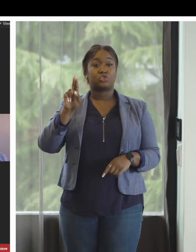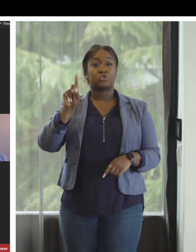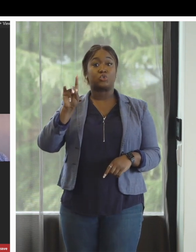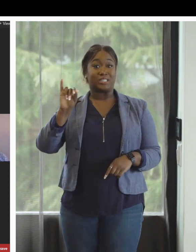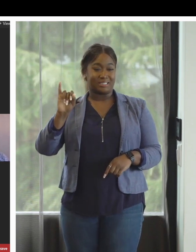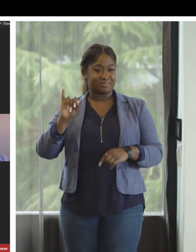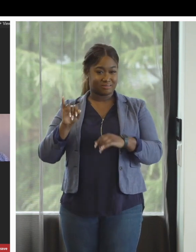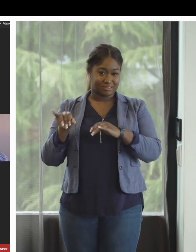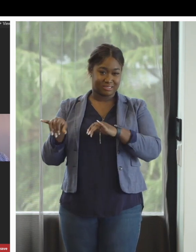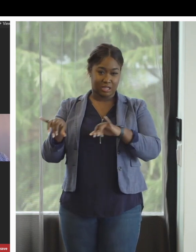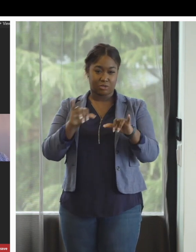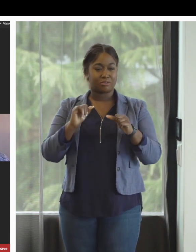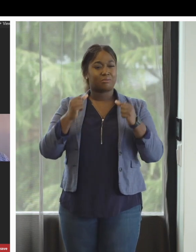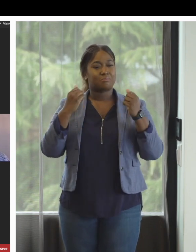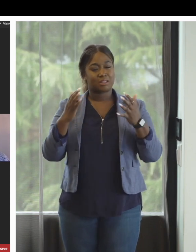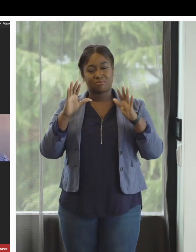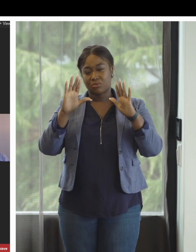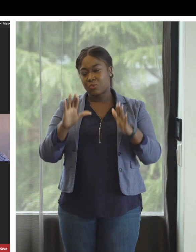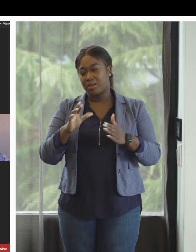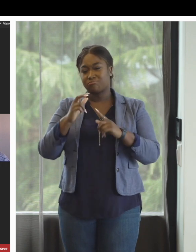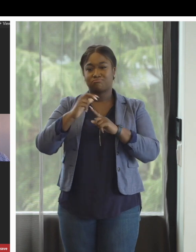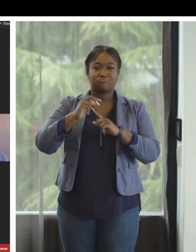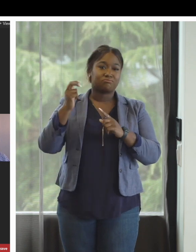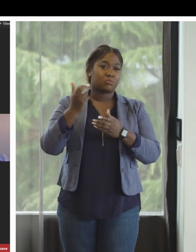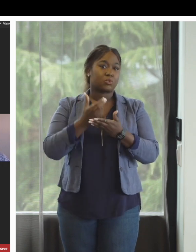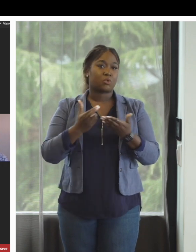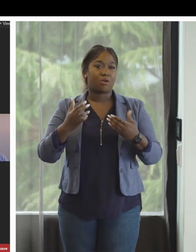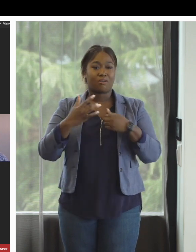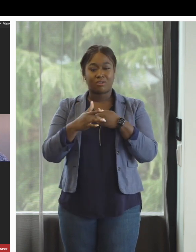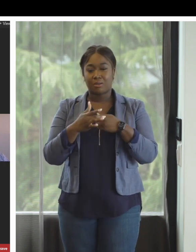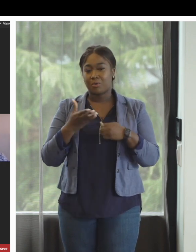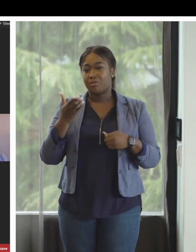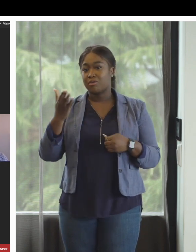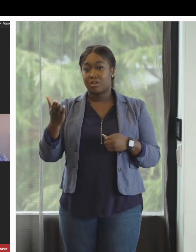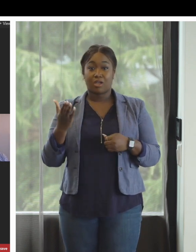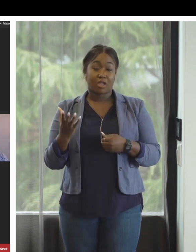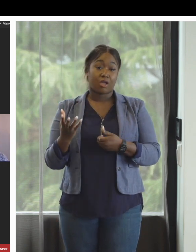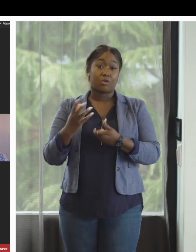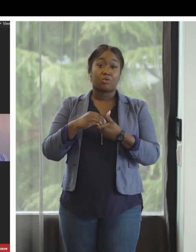resources out there. On that including T C R P technical